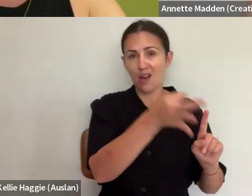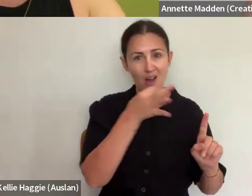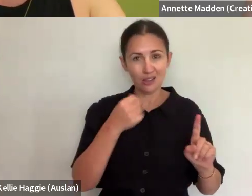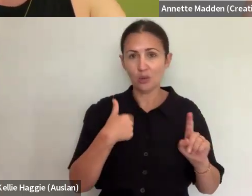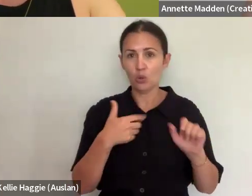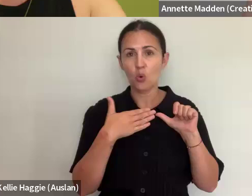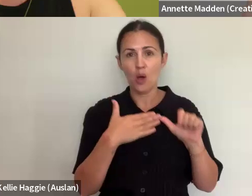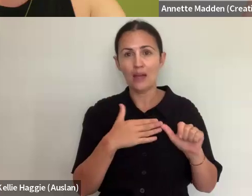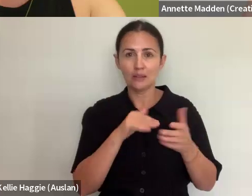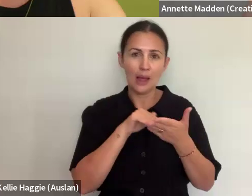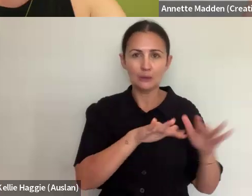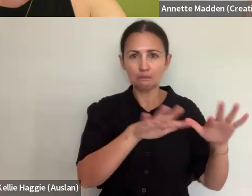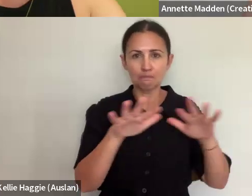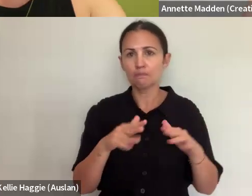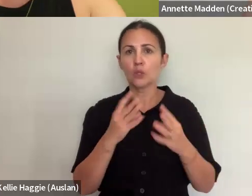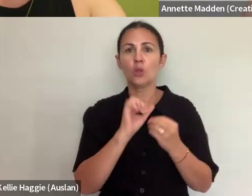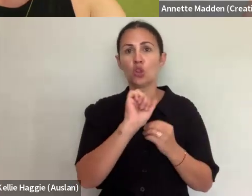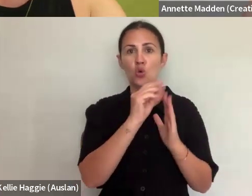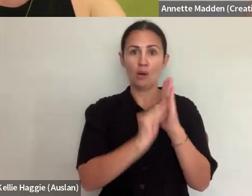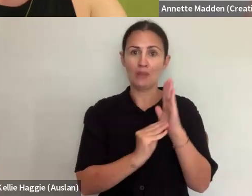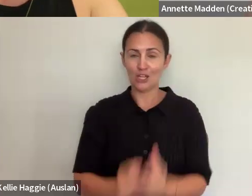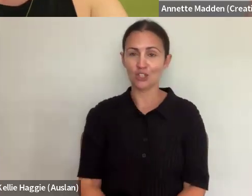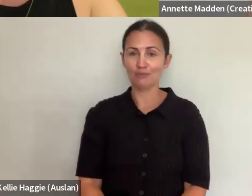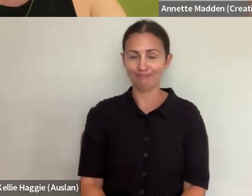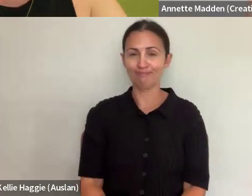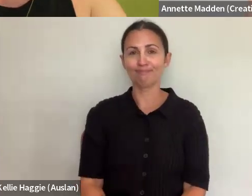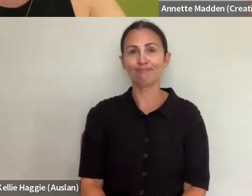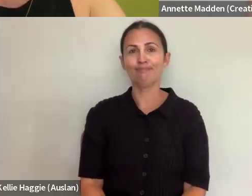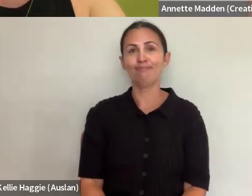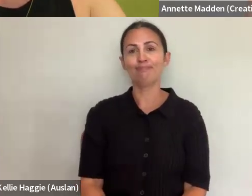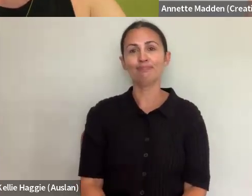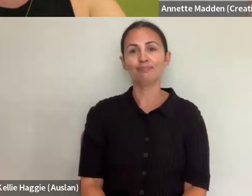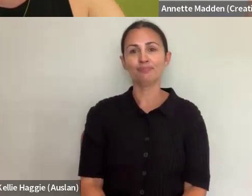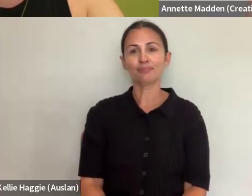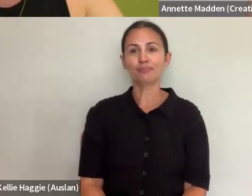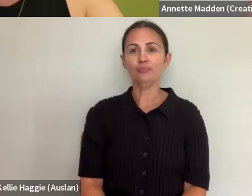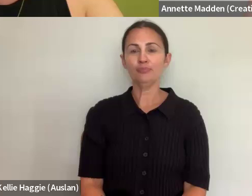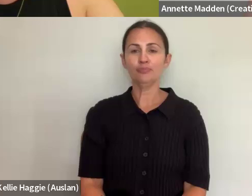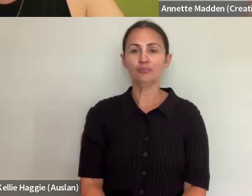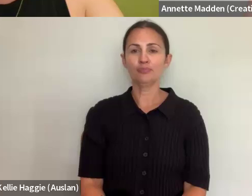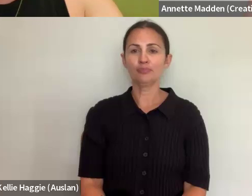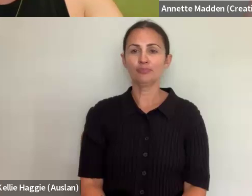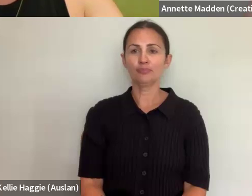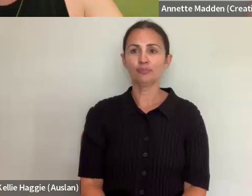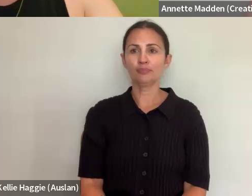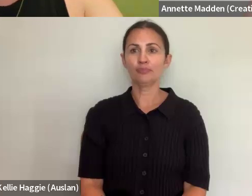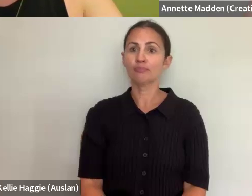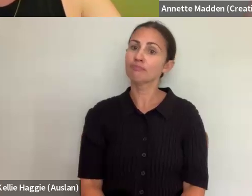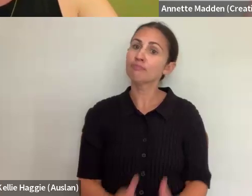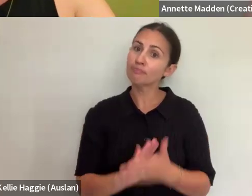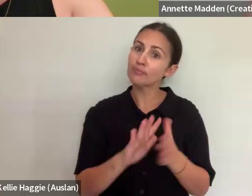also here to support any further conversations that might be really specific to your unique situation or your organisation beyond today's